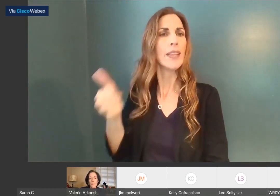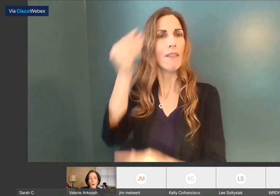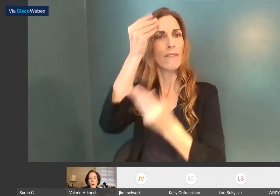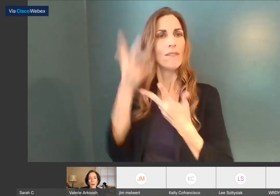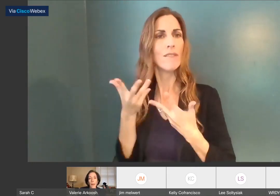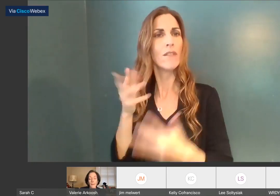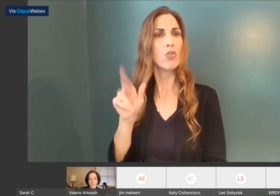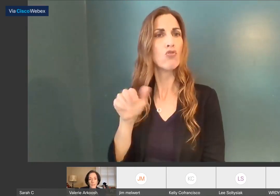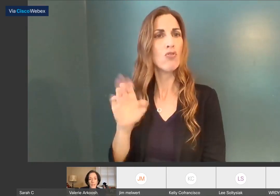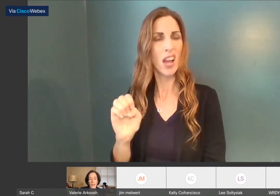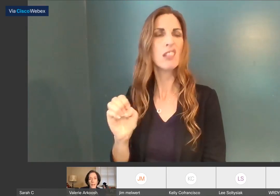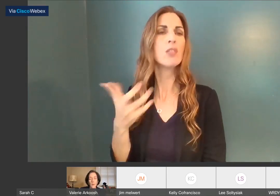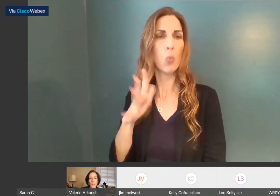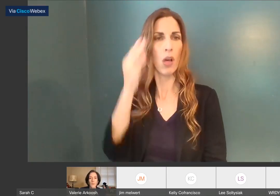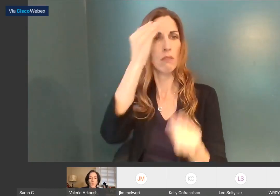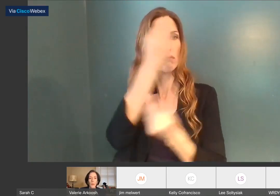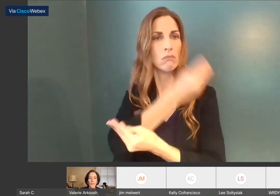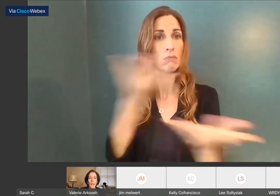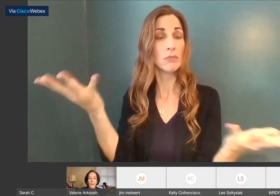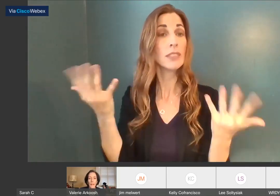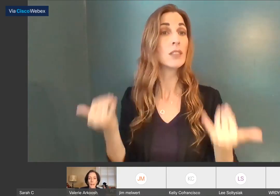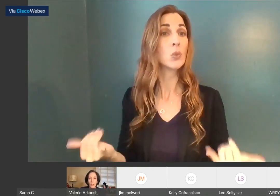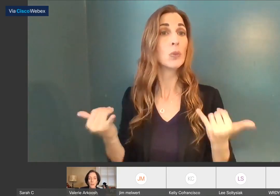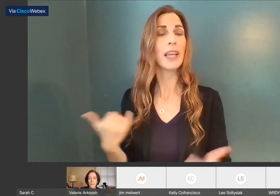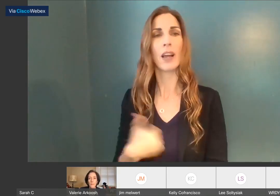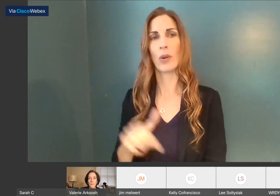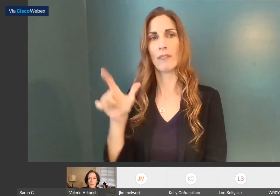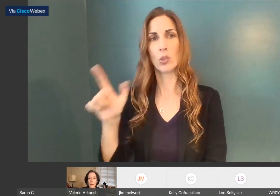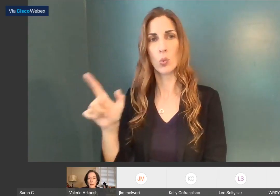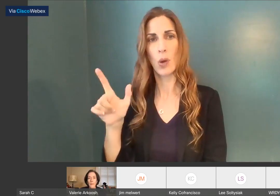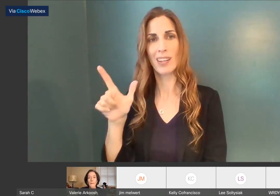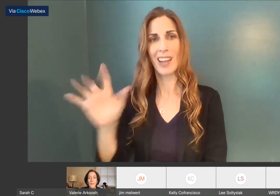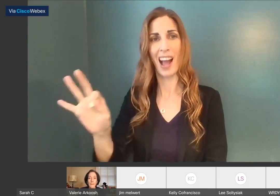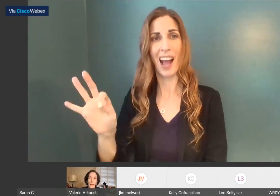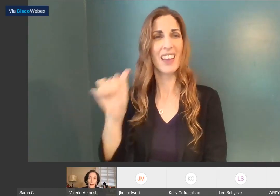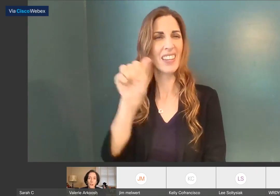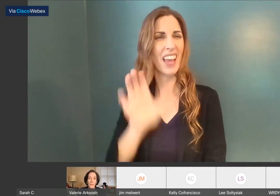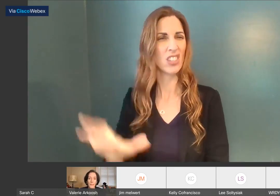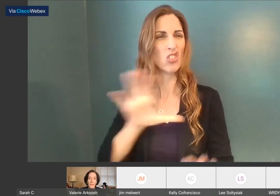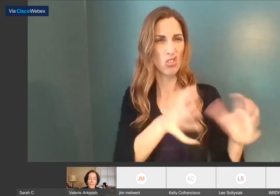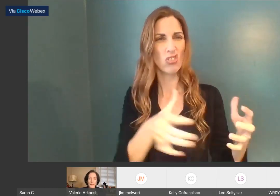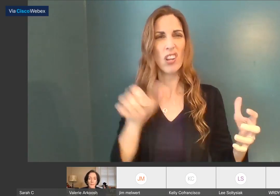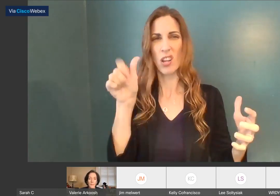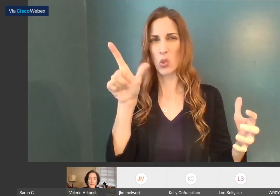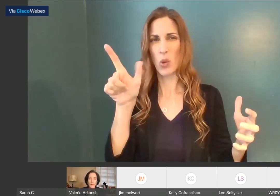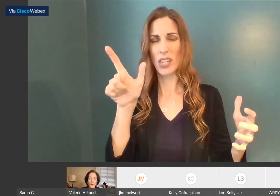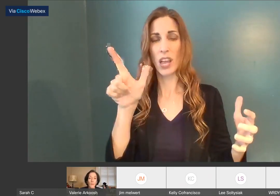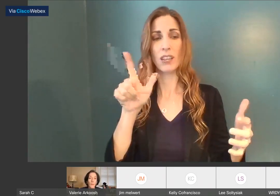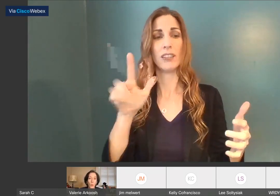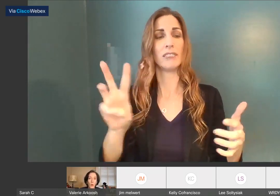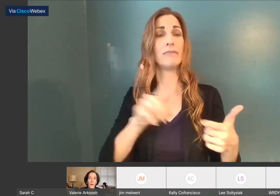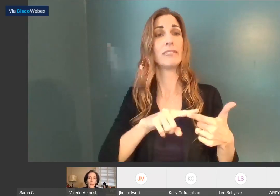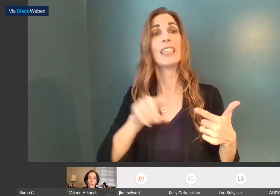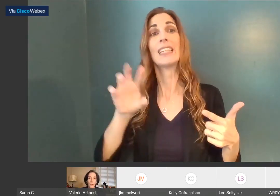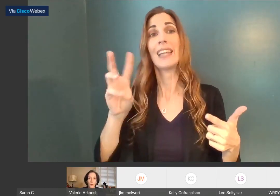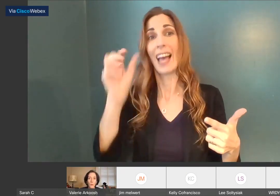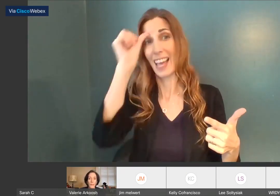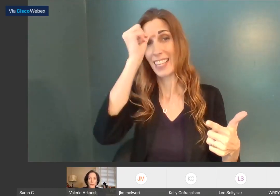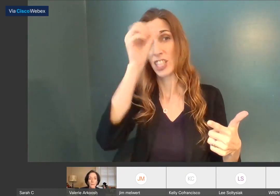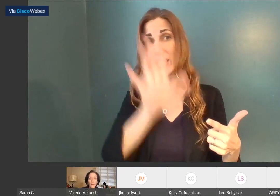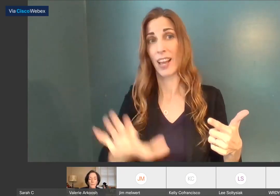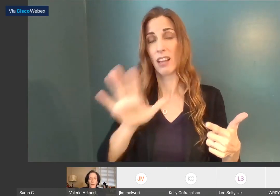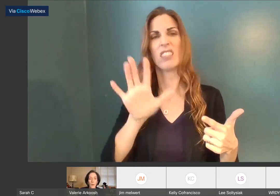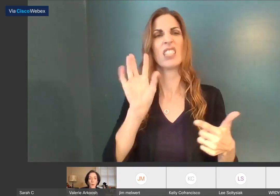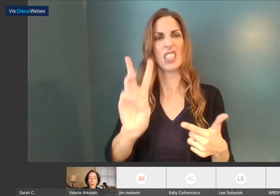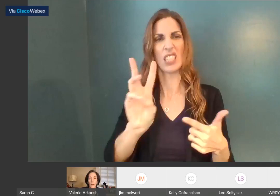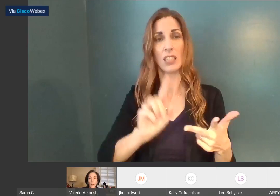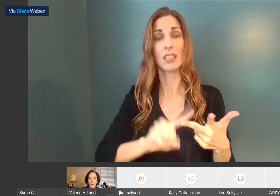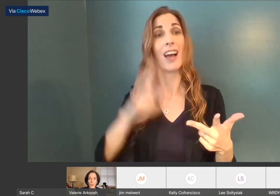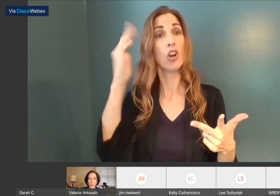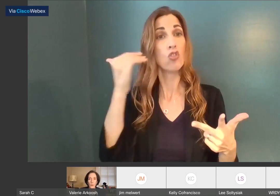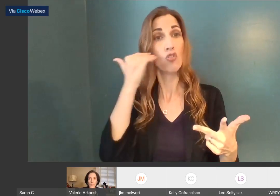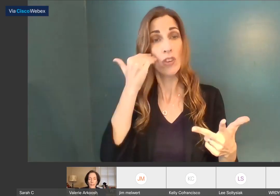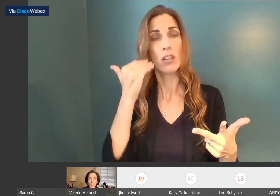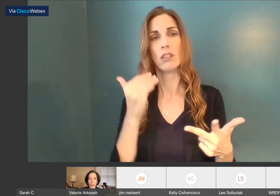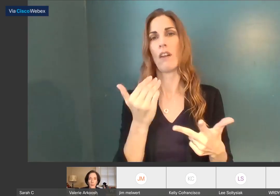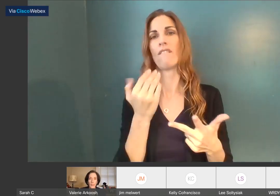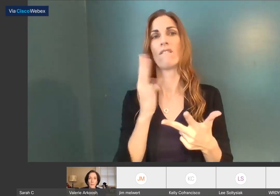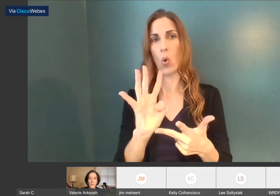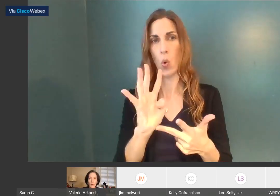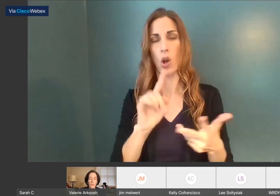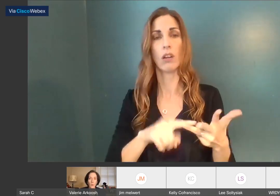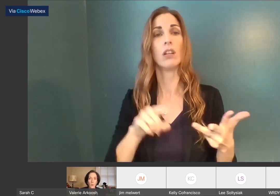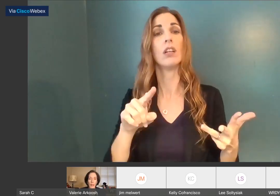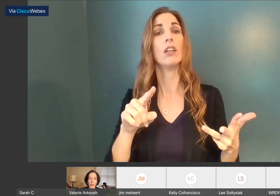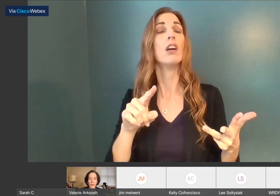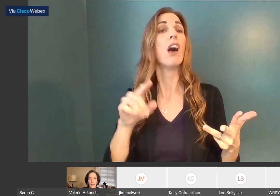So as of today, we have 29 Asian, six Asian Indian, four Asian Korean, 130 African American or black,